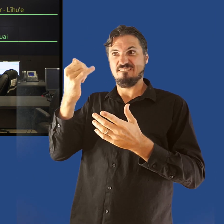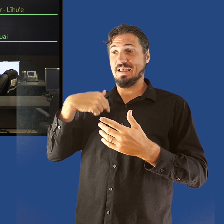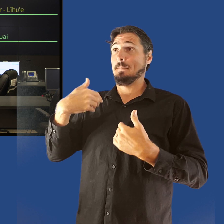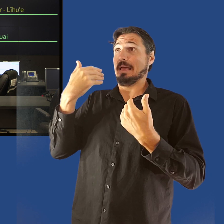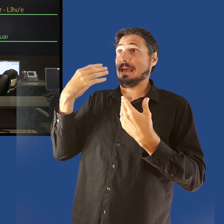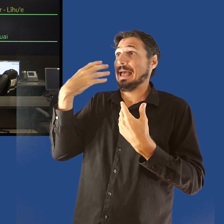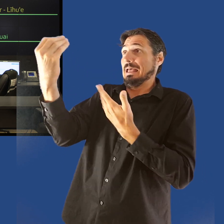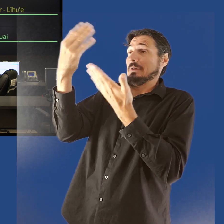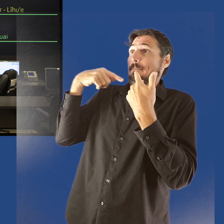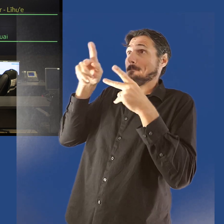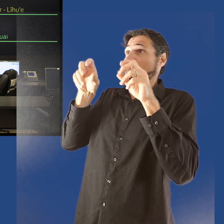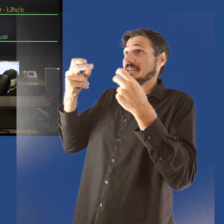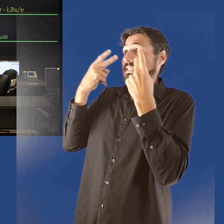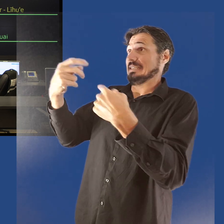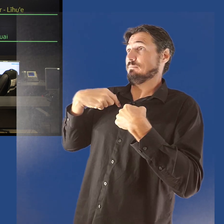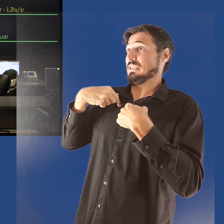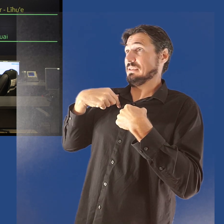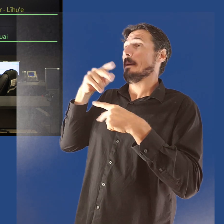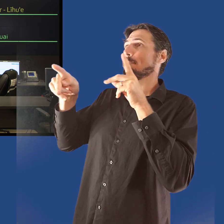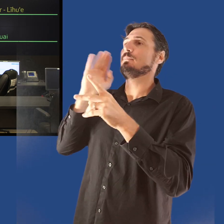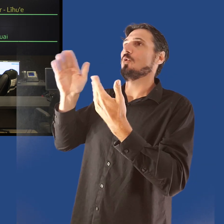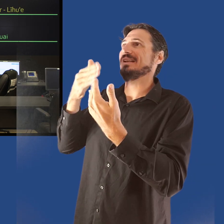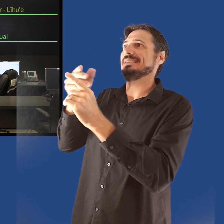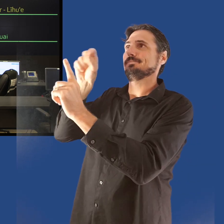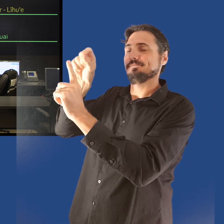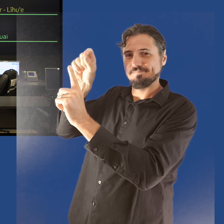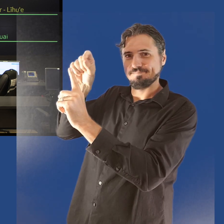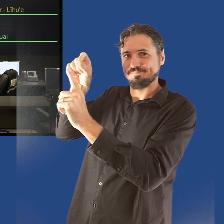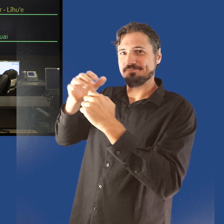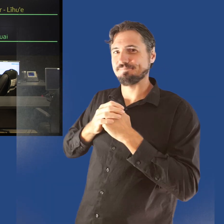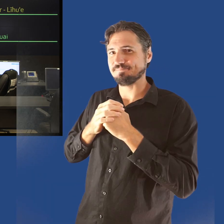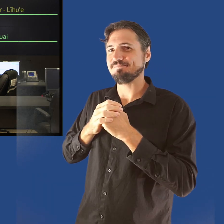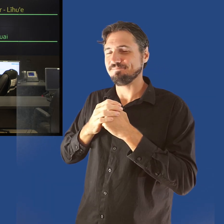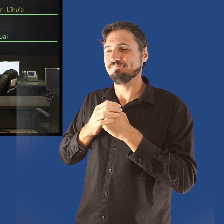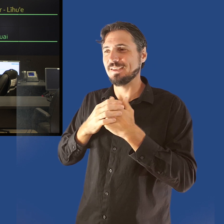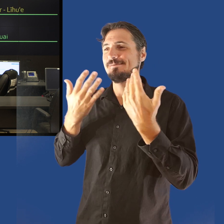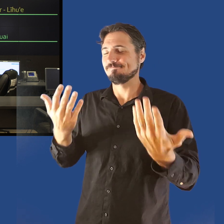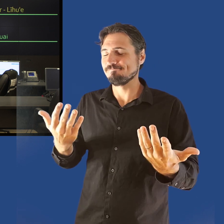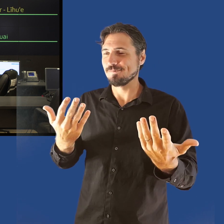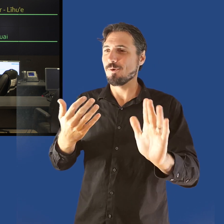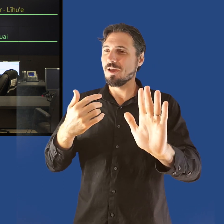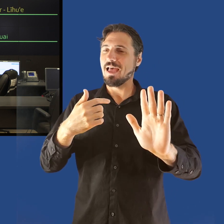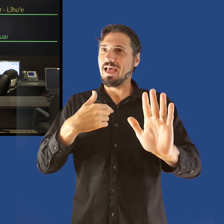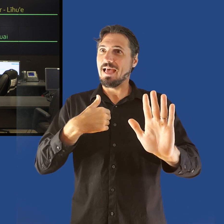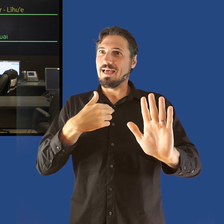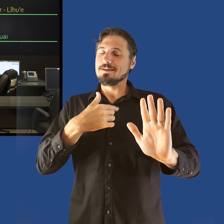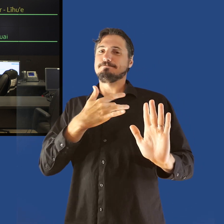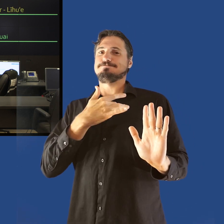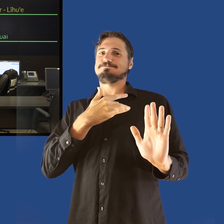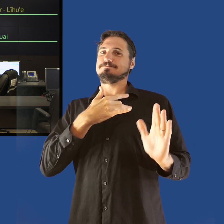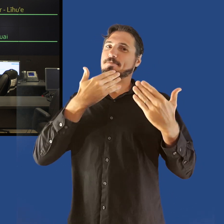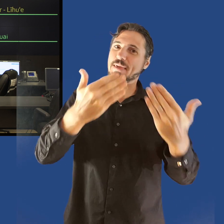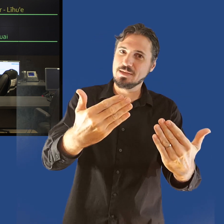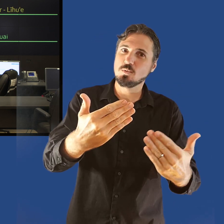So while it warms my heart that those videos have been meaningful to you, I want to assure you that our main focus